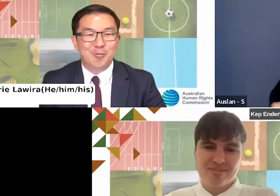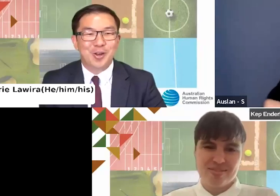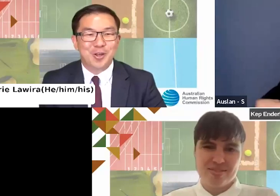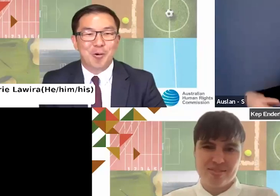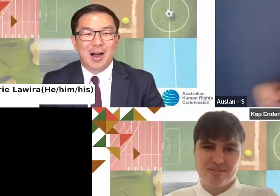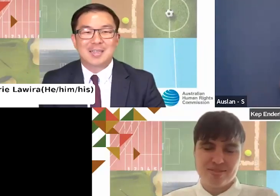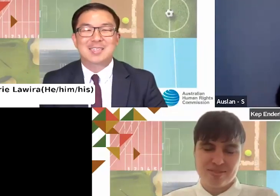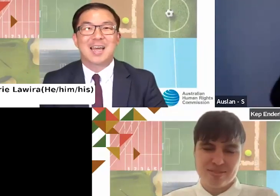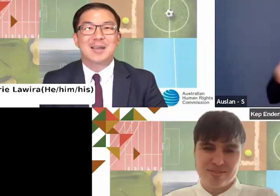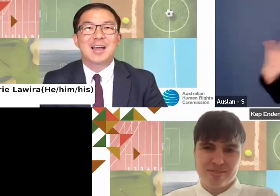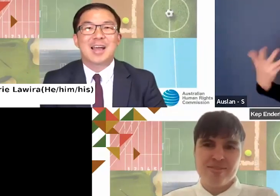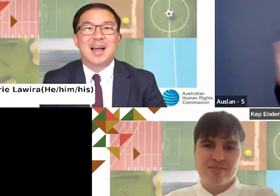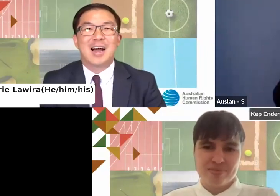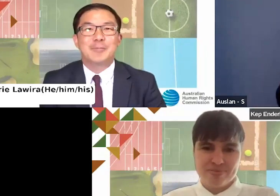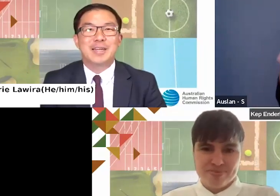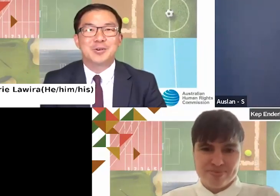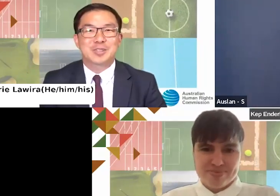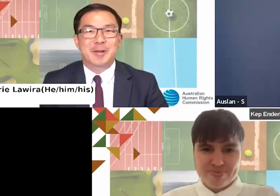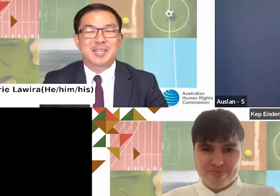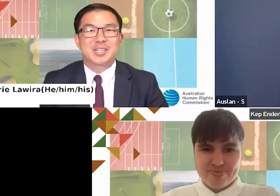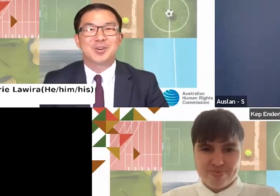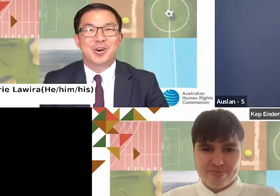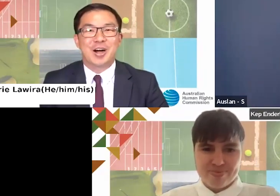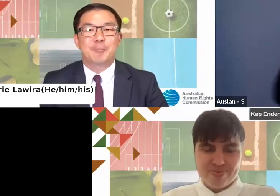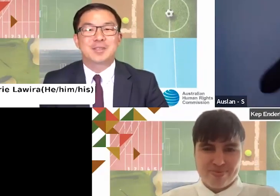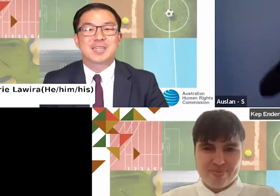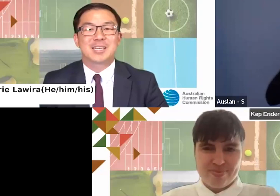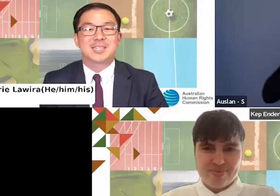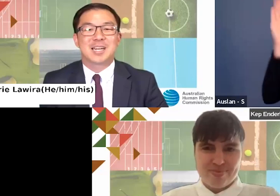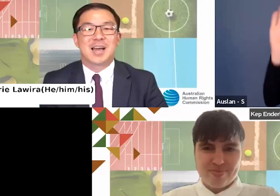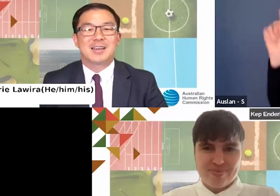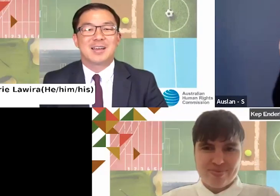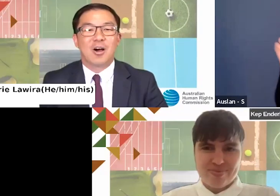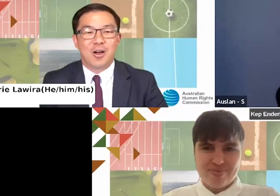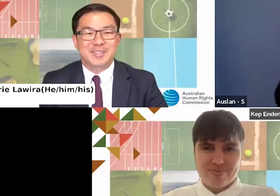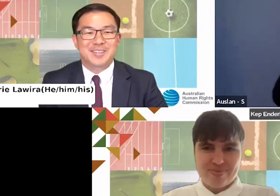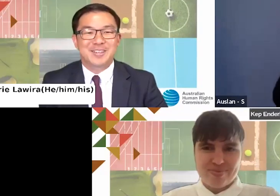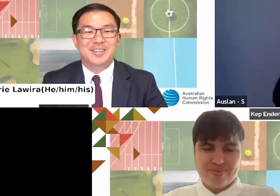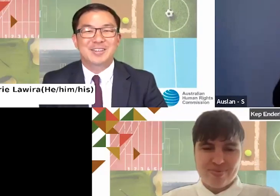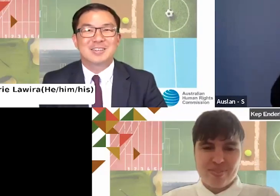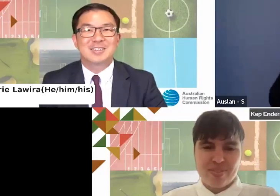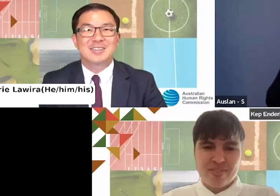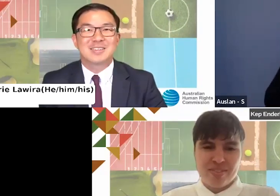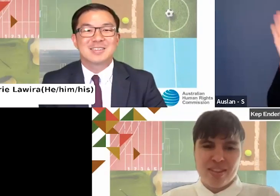what you are saying in your speech, in your presentation today. Over to you.